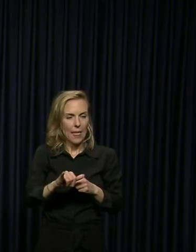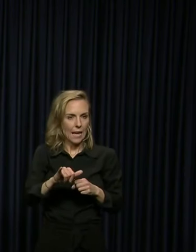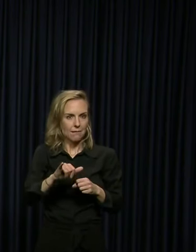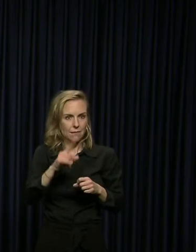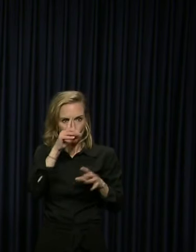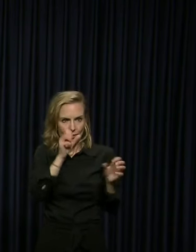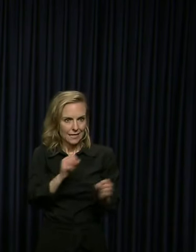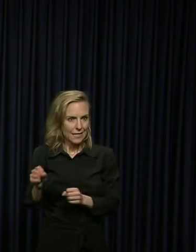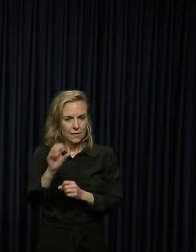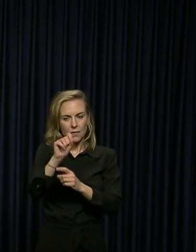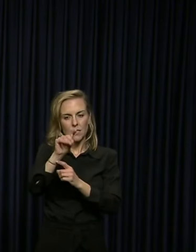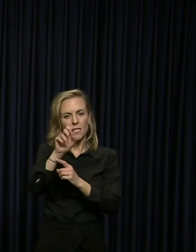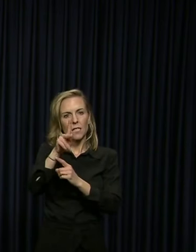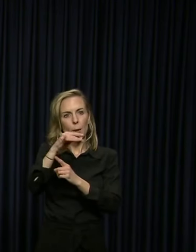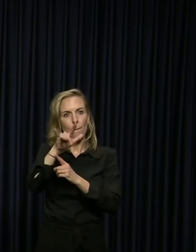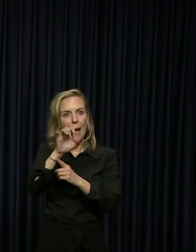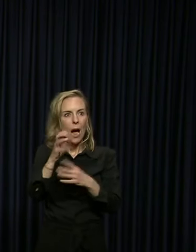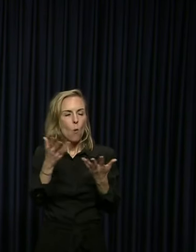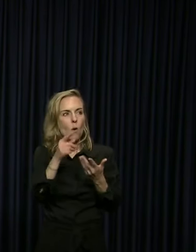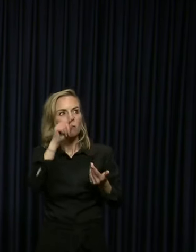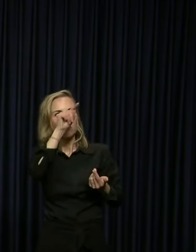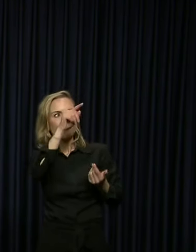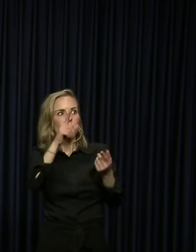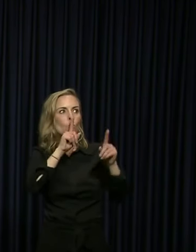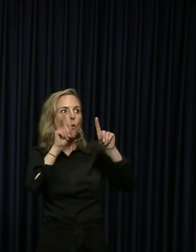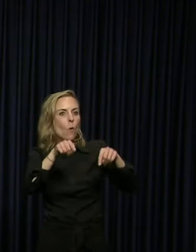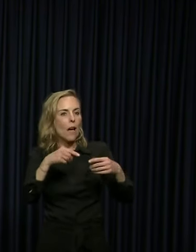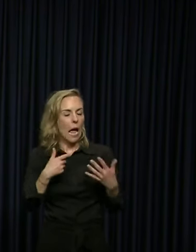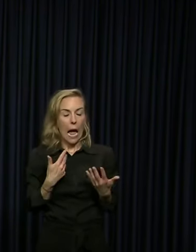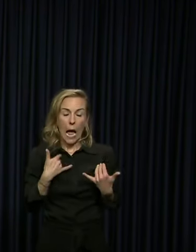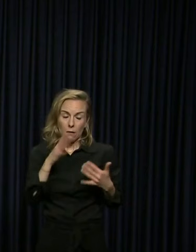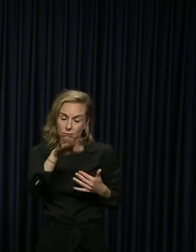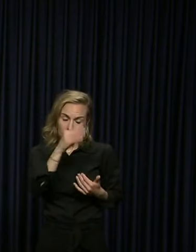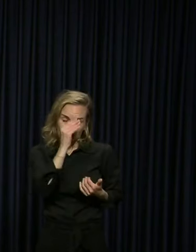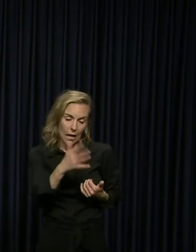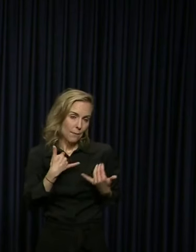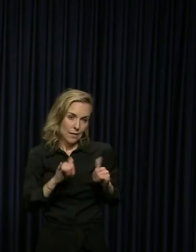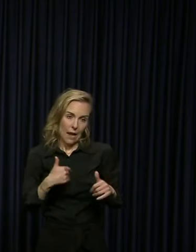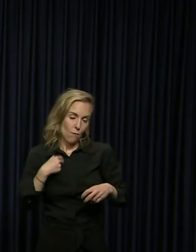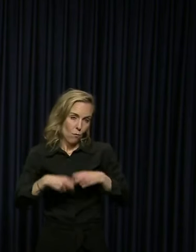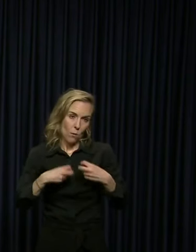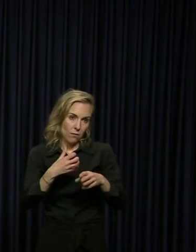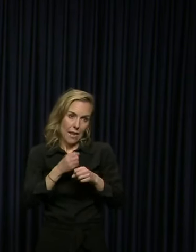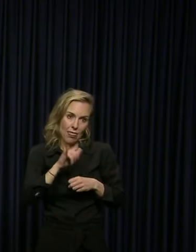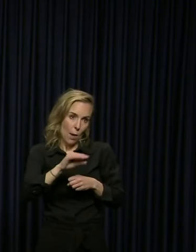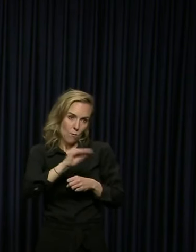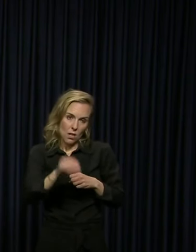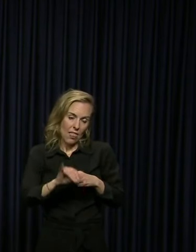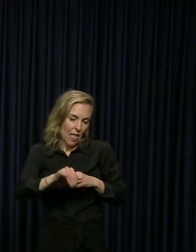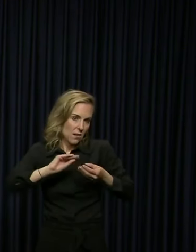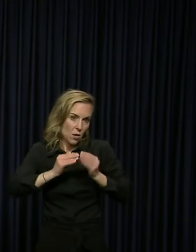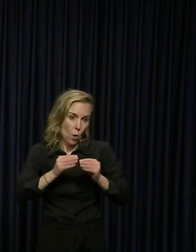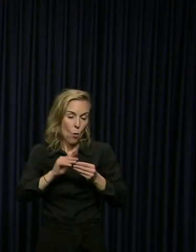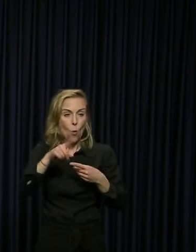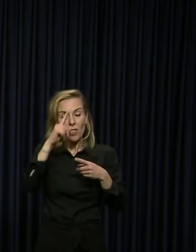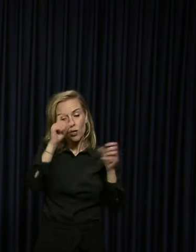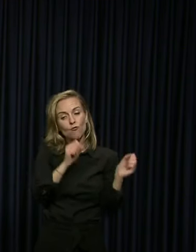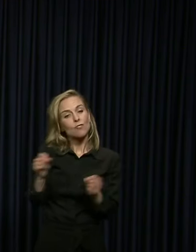AGAIN, I KNOW OTHER STATES ARE DEALING WITH THIS TOO, AND I'M NOT FEELING SORRY FOR MYSELF OR